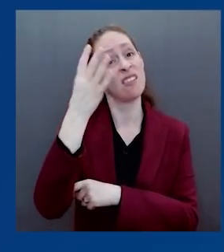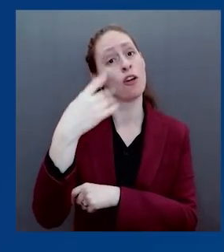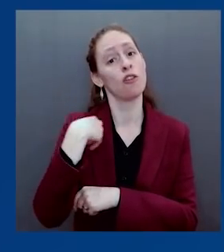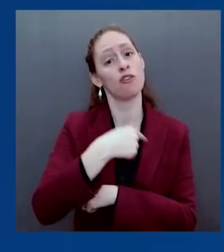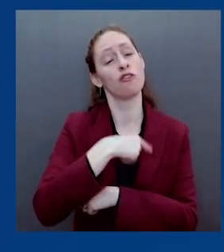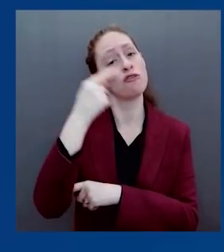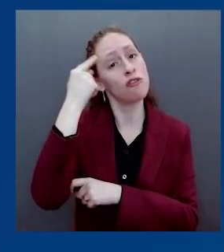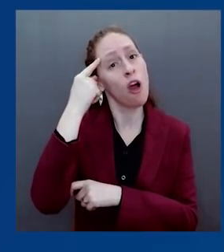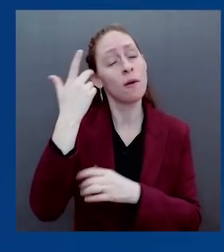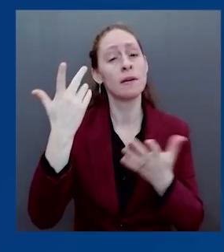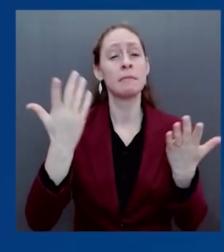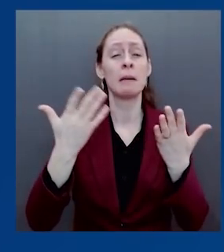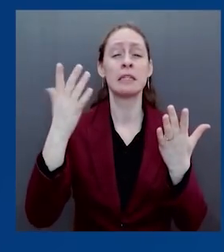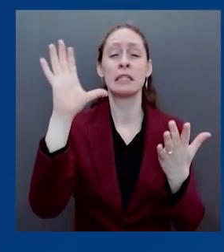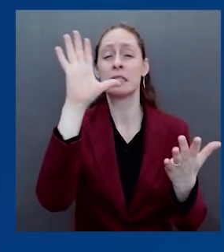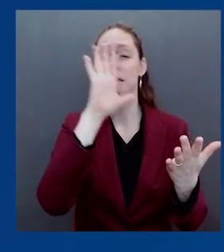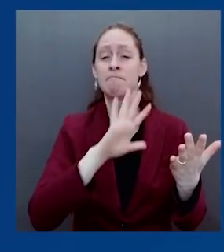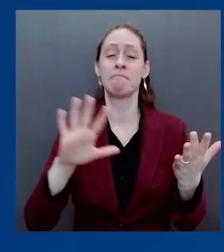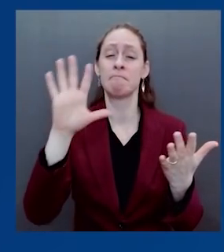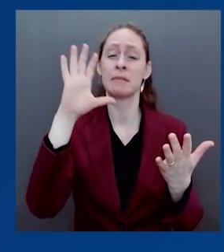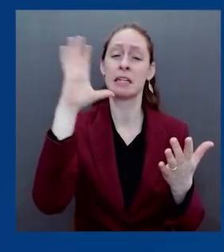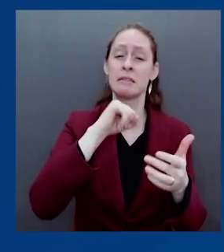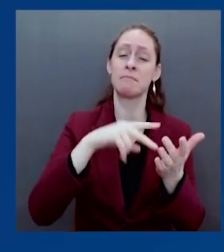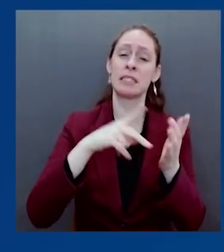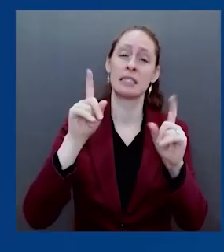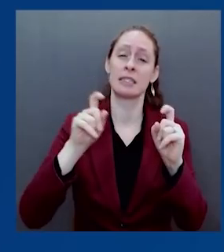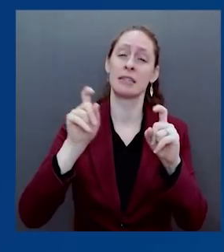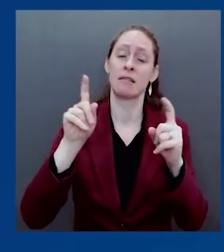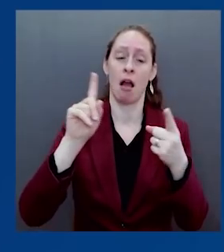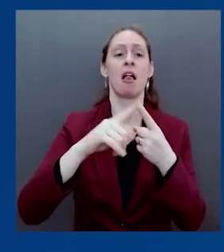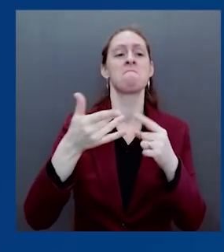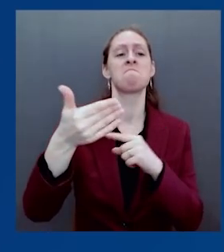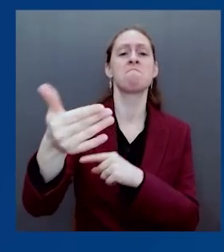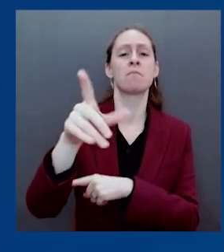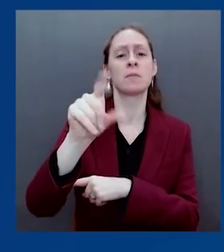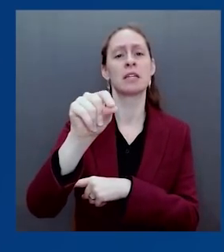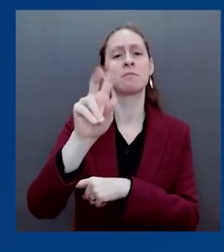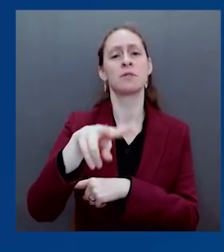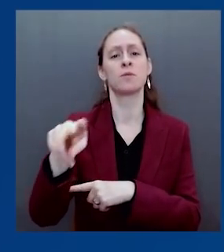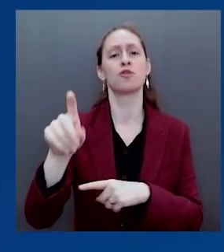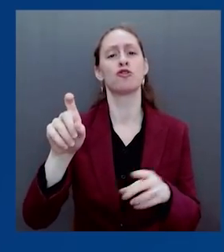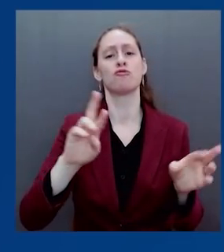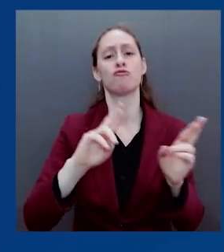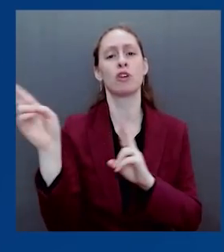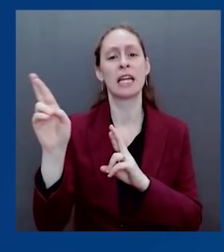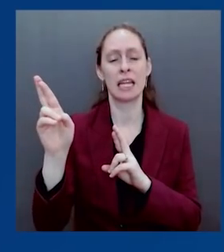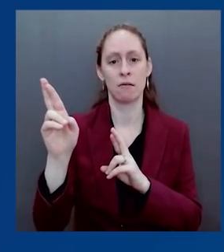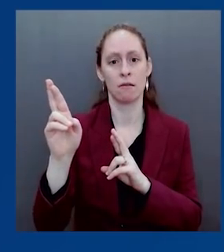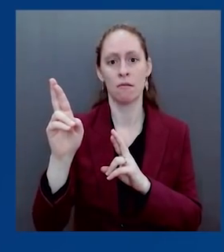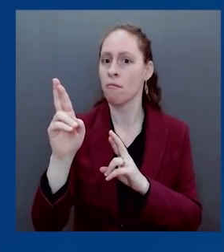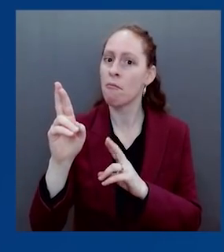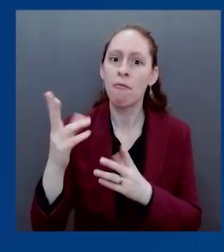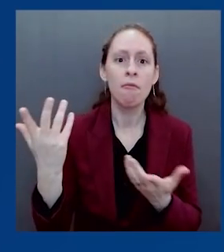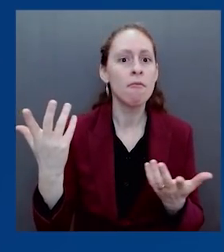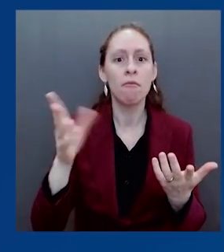In cutting red tape and sourcing key supplies, the government and Pfizer collaborated to dramatically accelerate the clinical trial process,